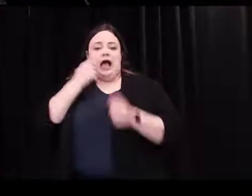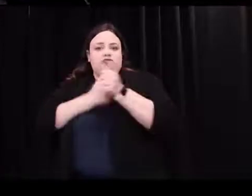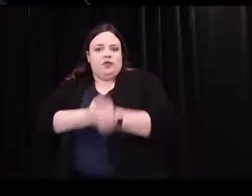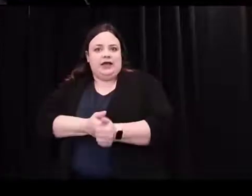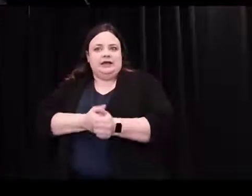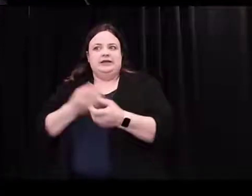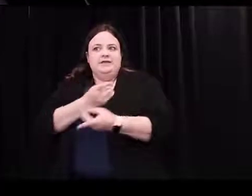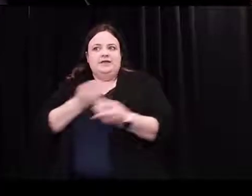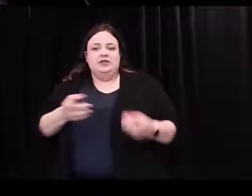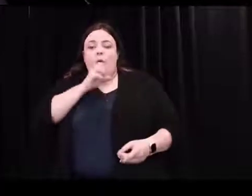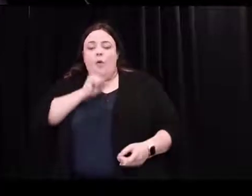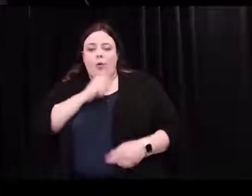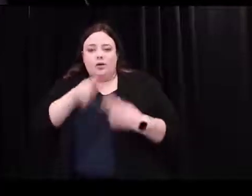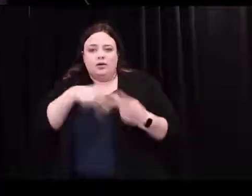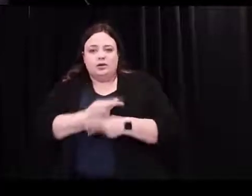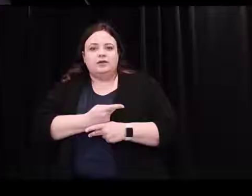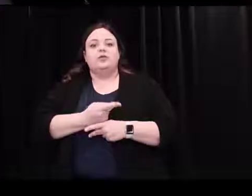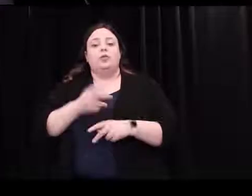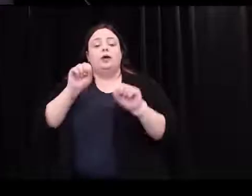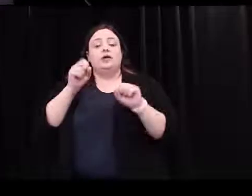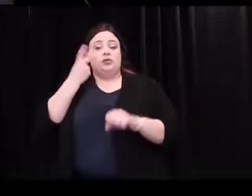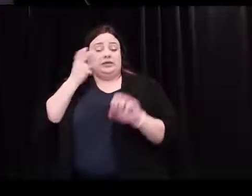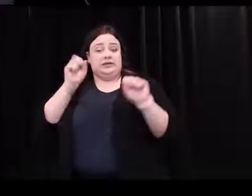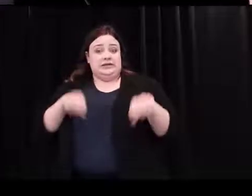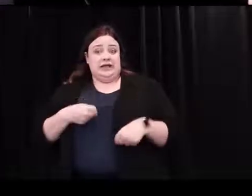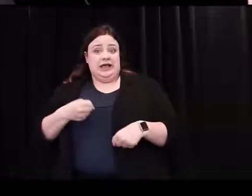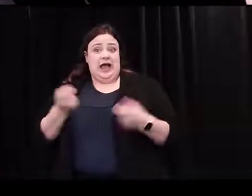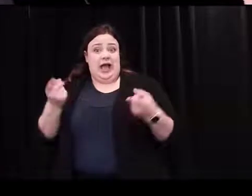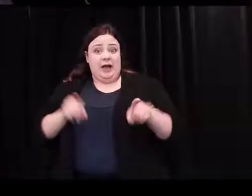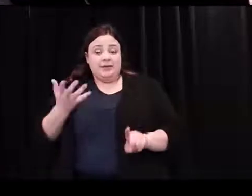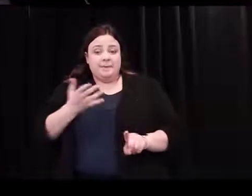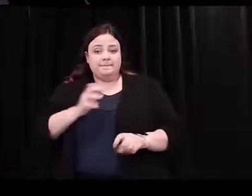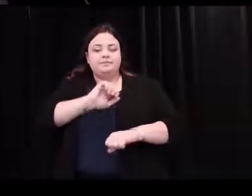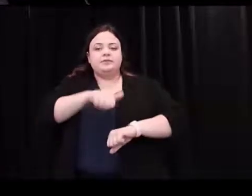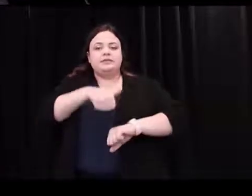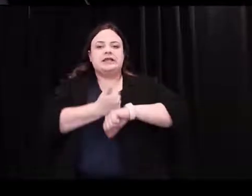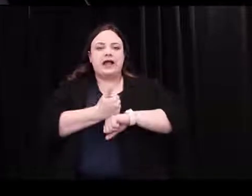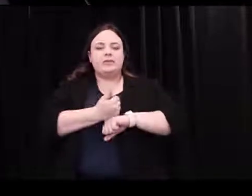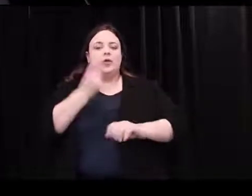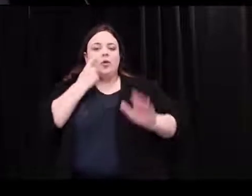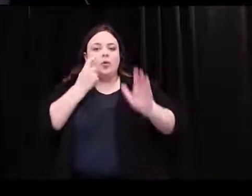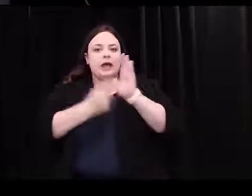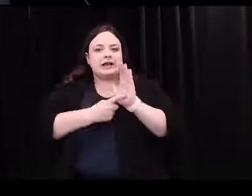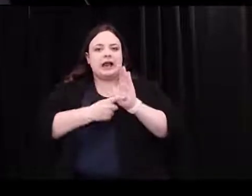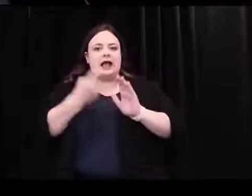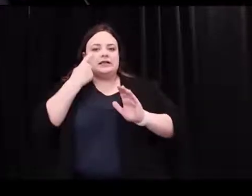as you can see what happens is you'll set it up, it'll recognize the retinas. You trying